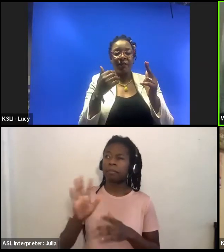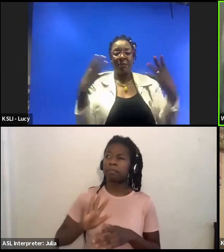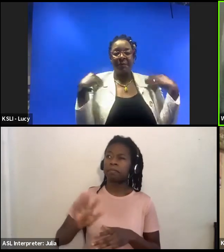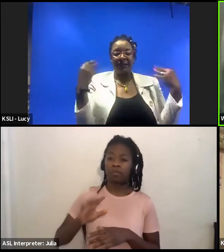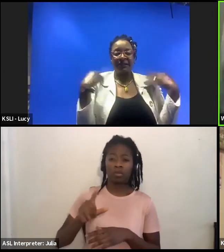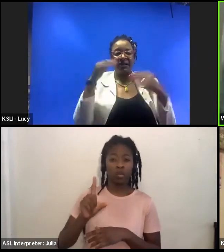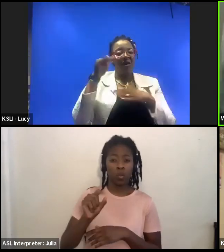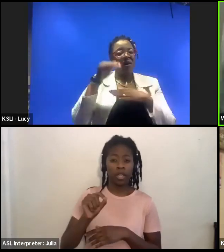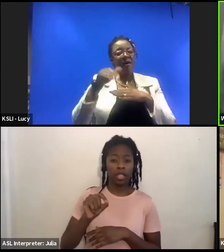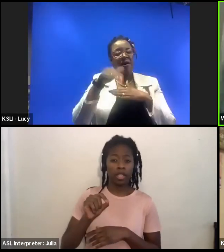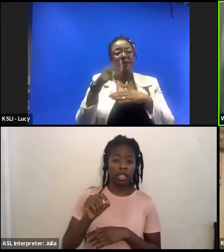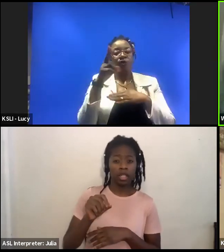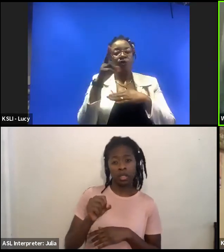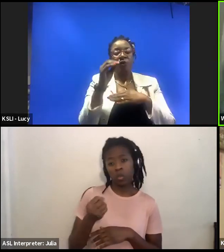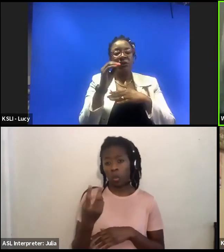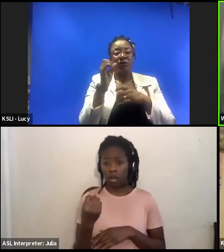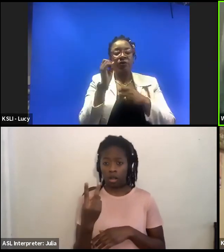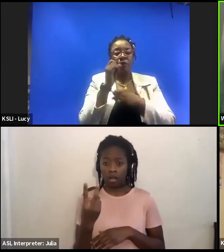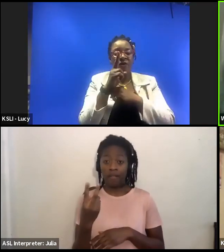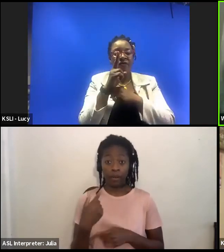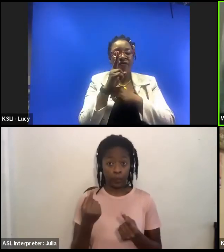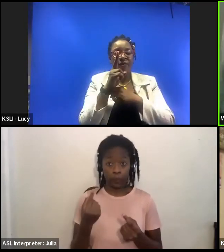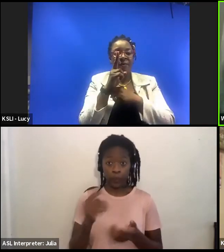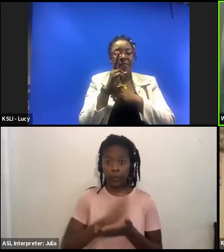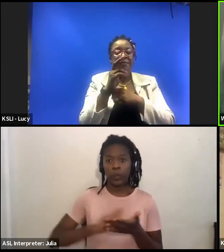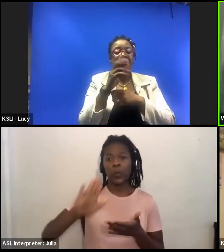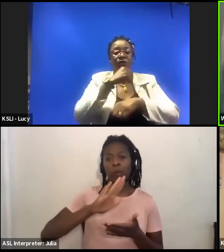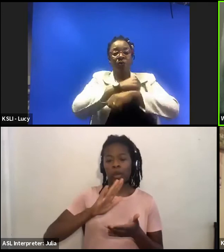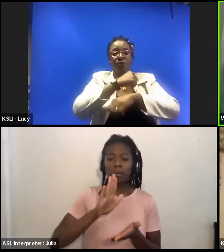as an actor in school. I went to Kenyatta University.